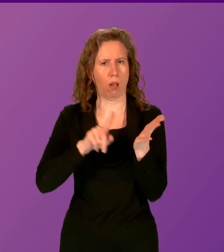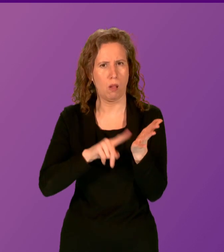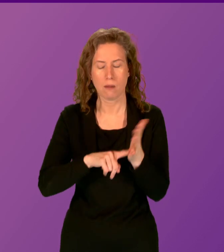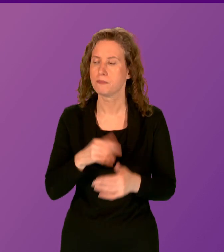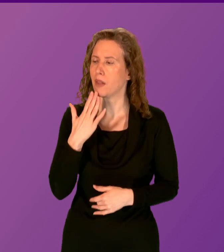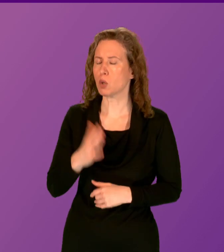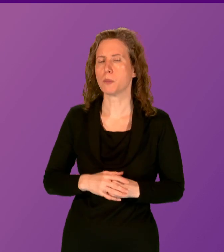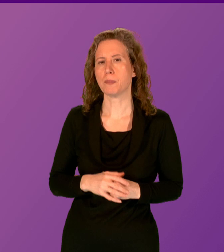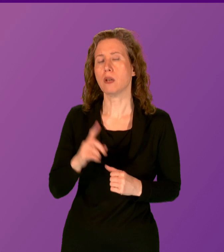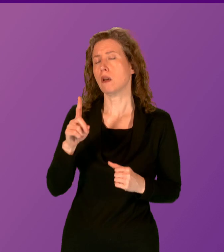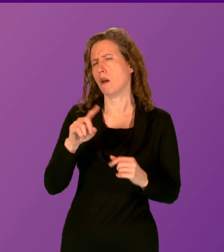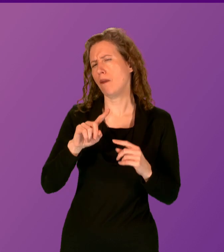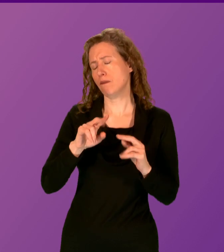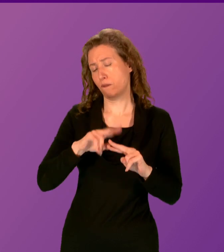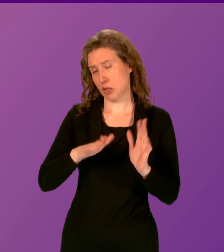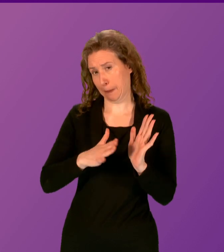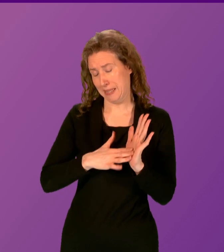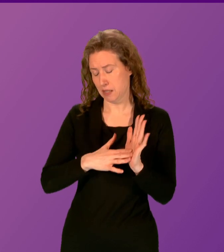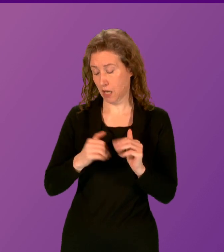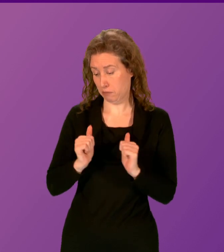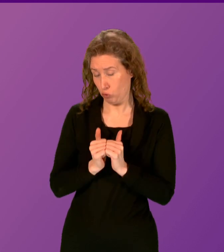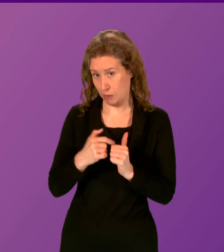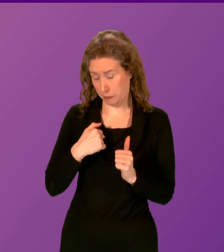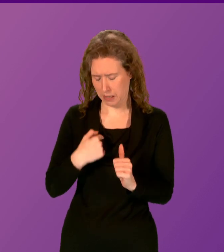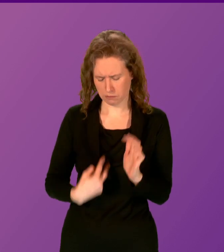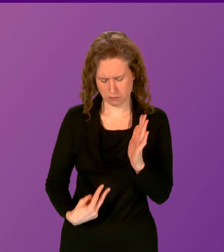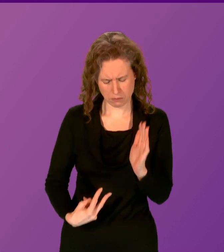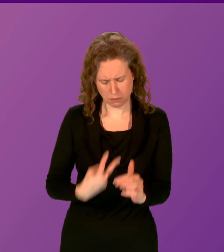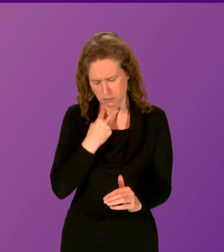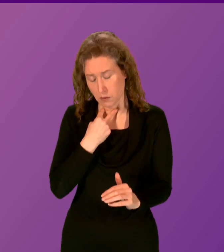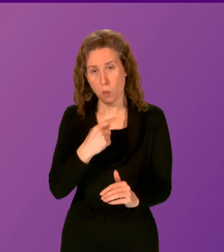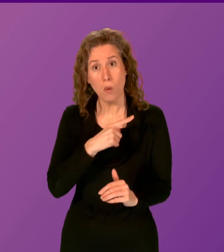Does the First Minister share my extreme disappointment that Scotland will not be included in the